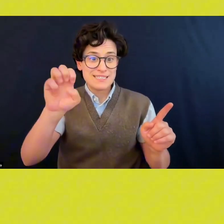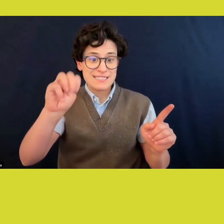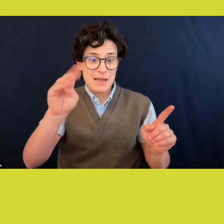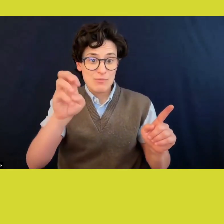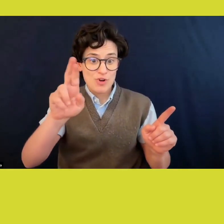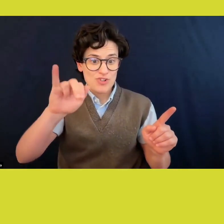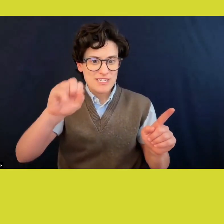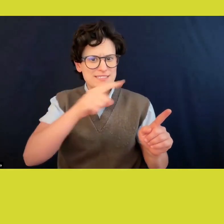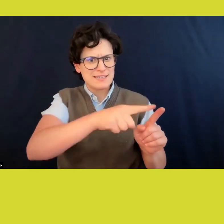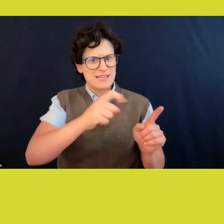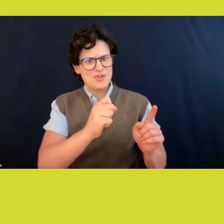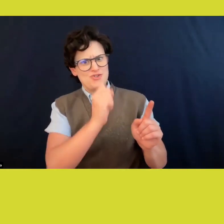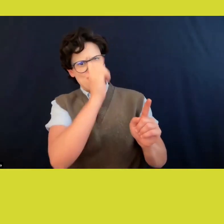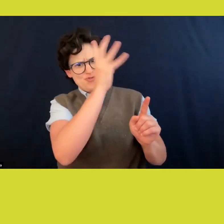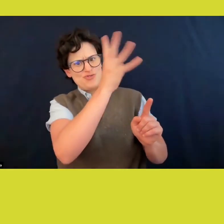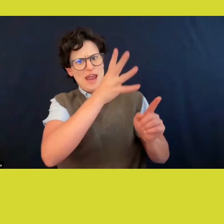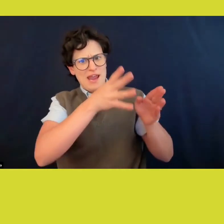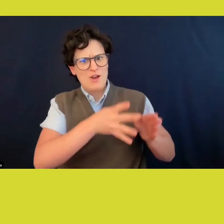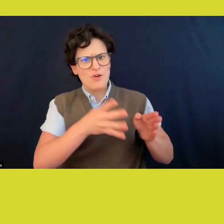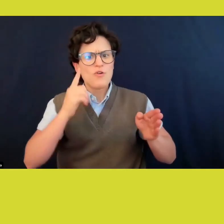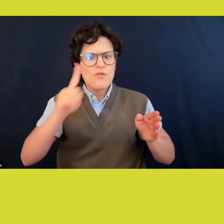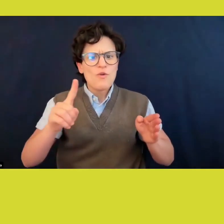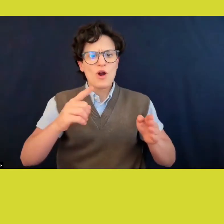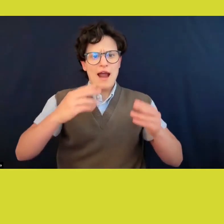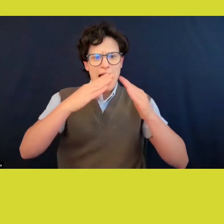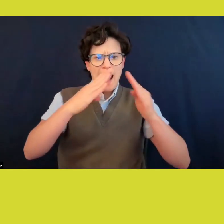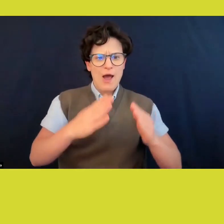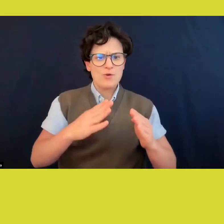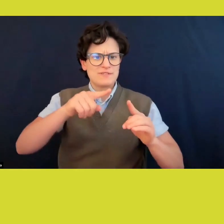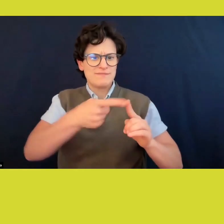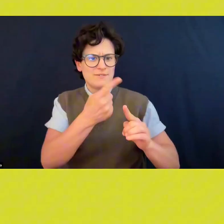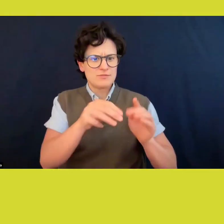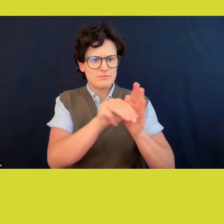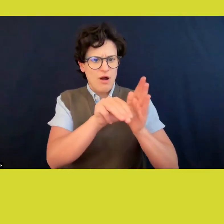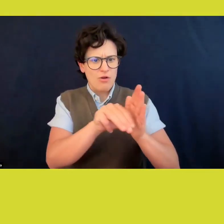is a fundamental human right. As the CEO of